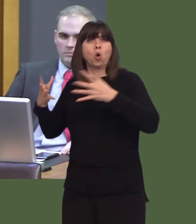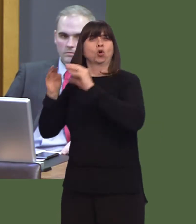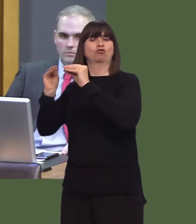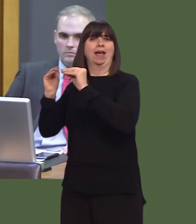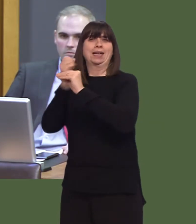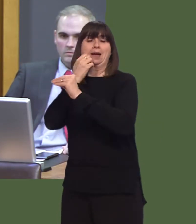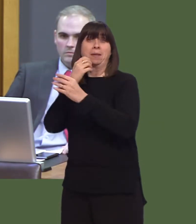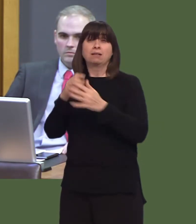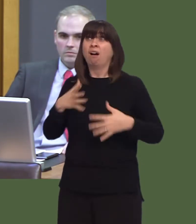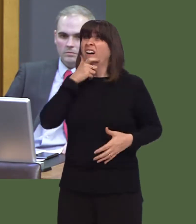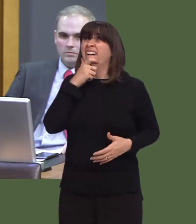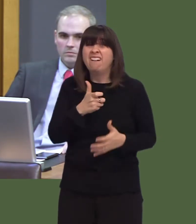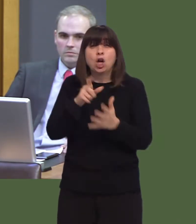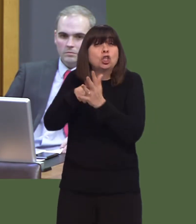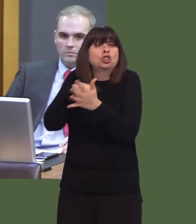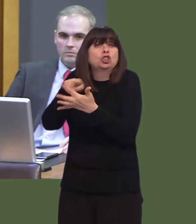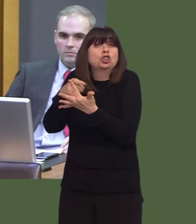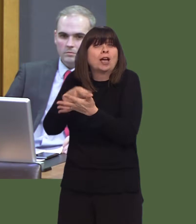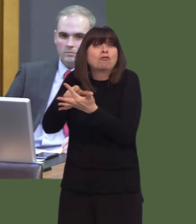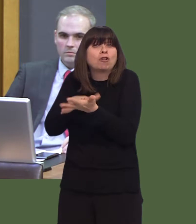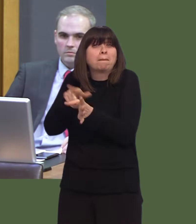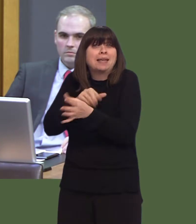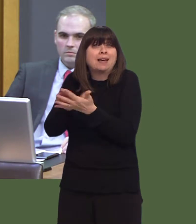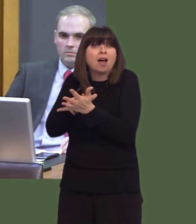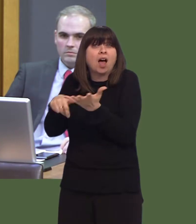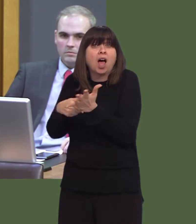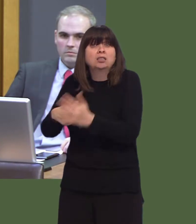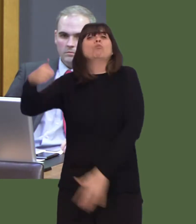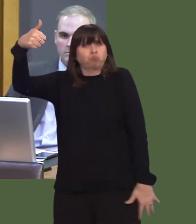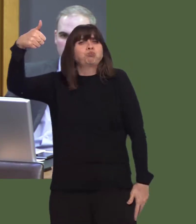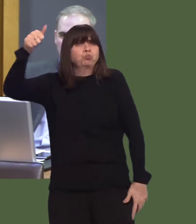Even Jeremy Hunt is doing it. It seems that the universities are keen.